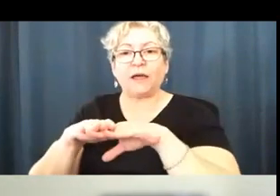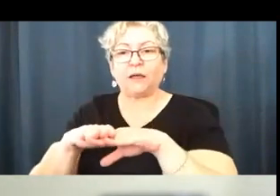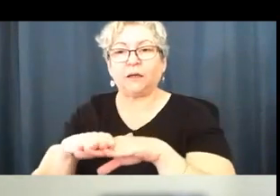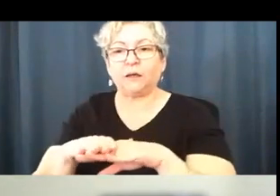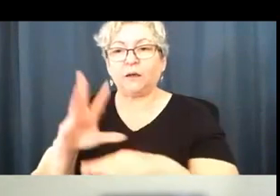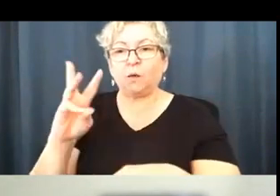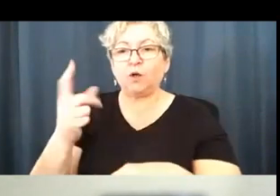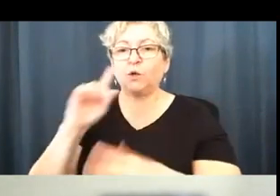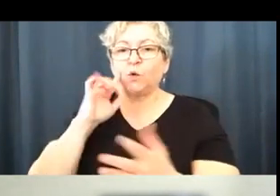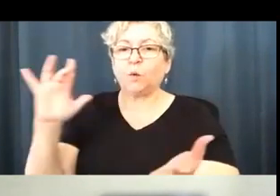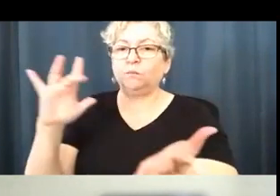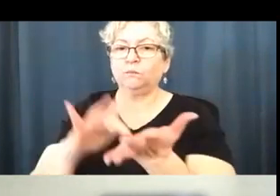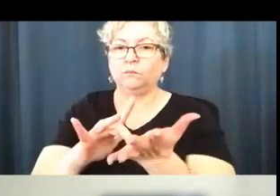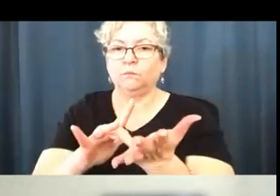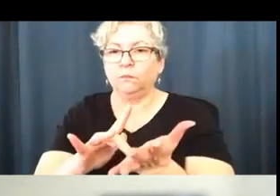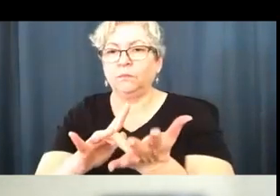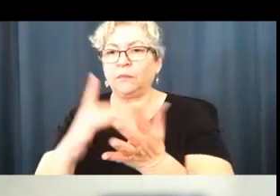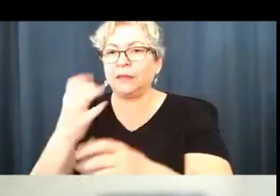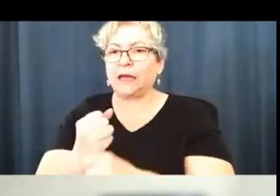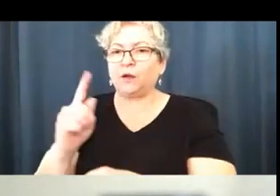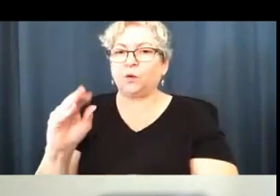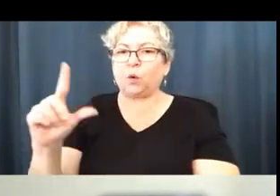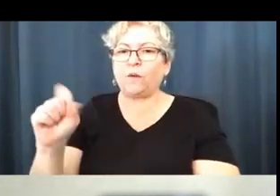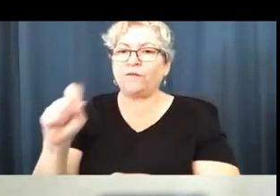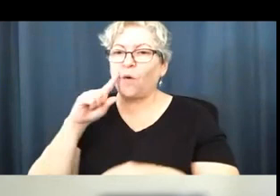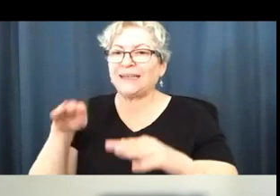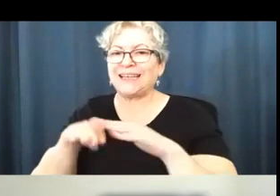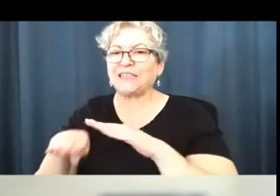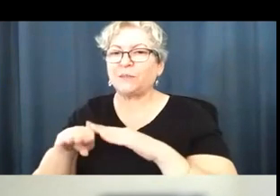and you get the tools for accessibility like the zooming